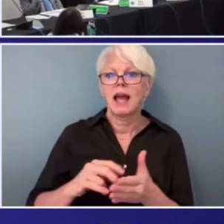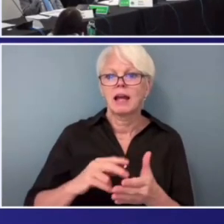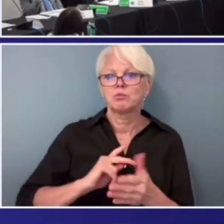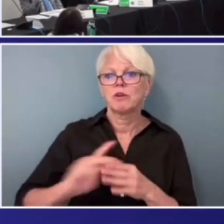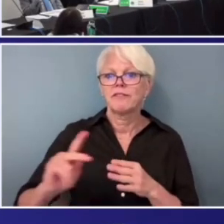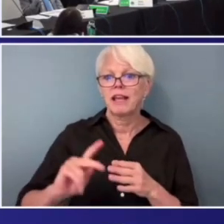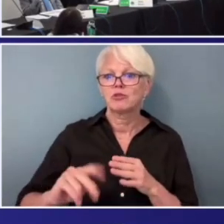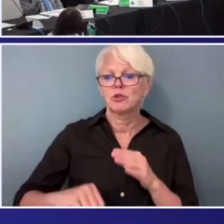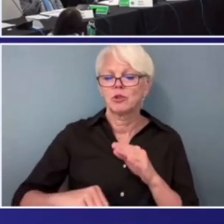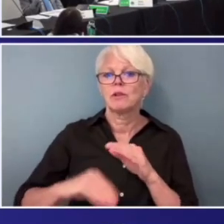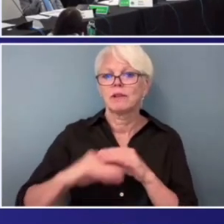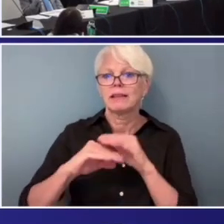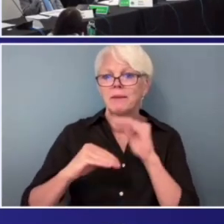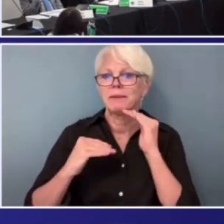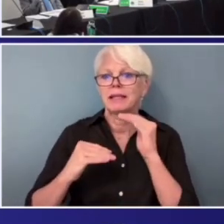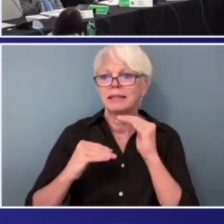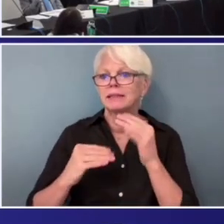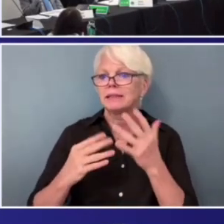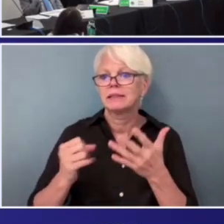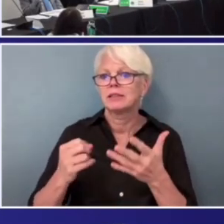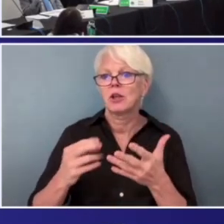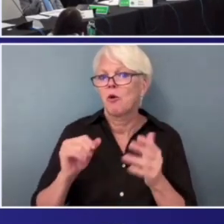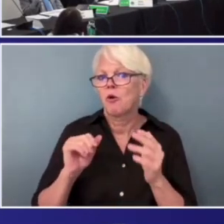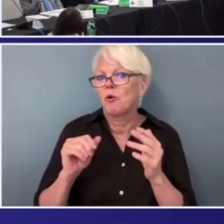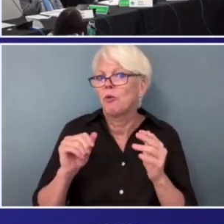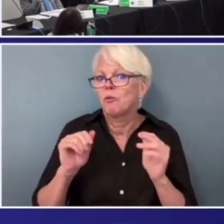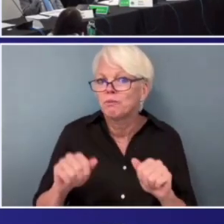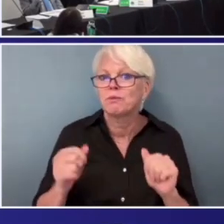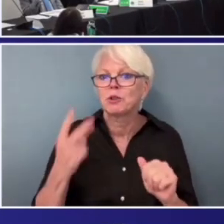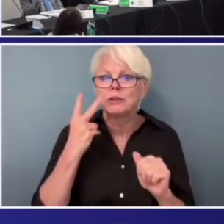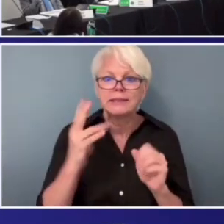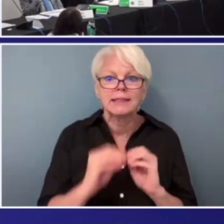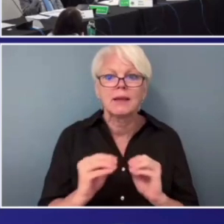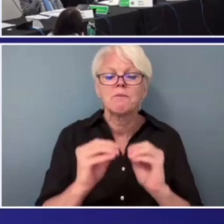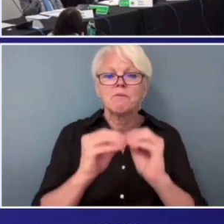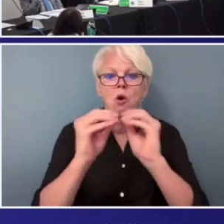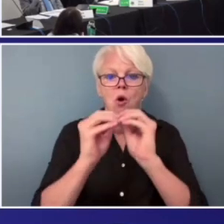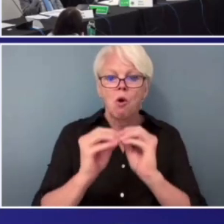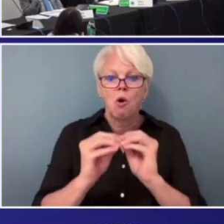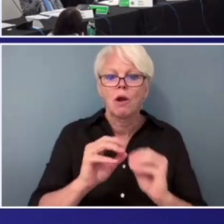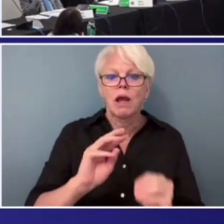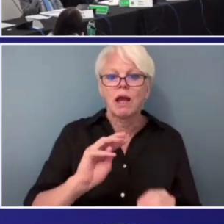potentially see more MPA JDs or MBA JDs.